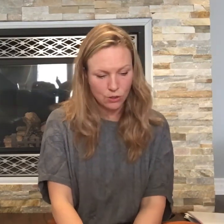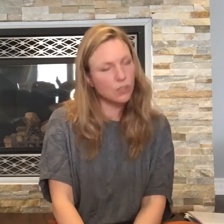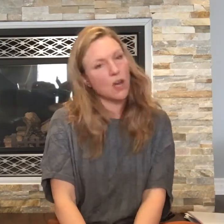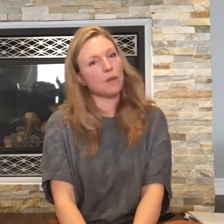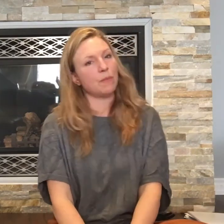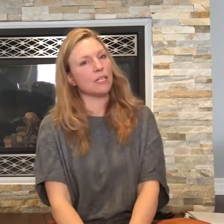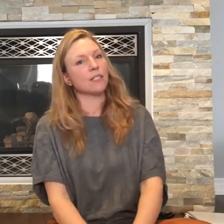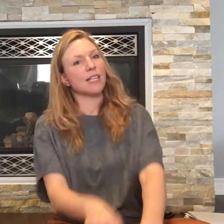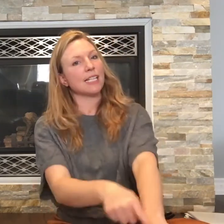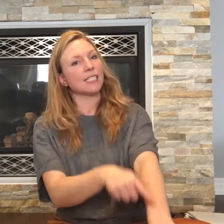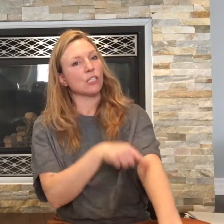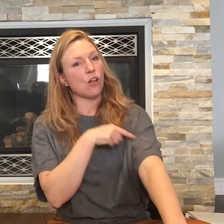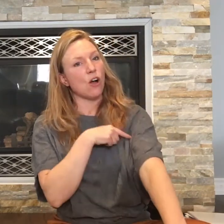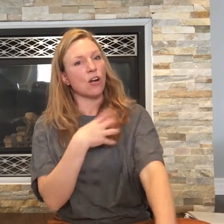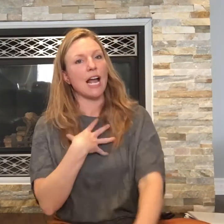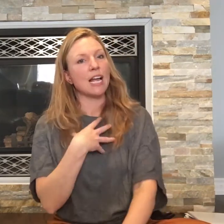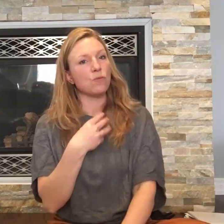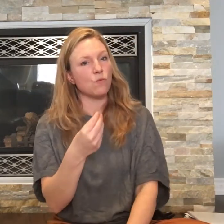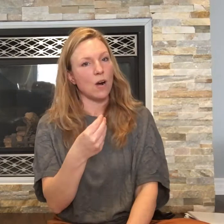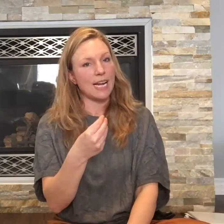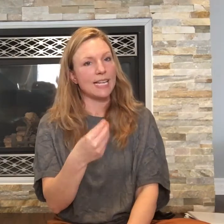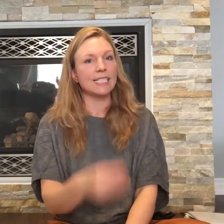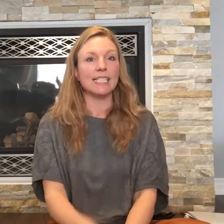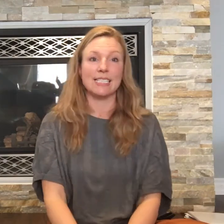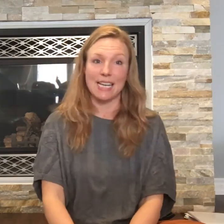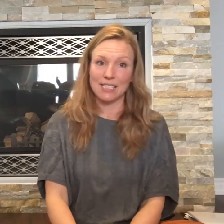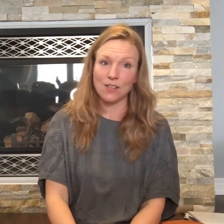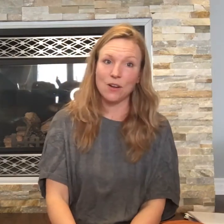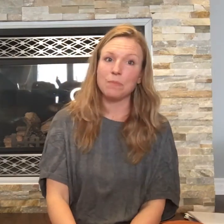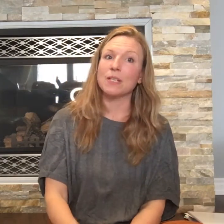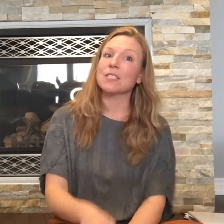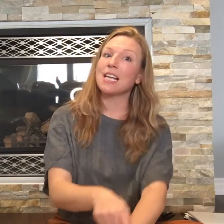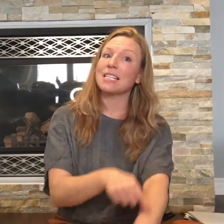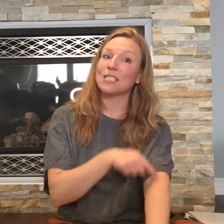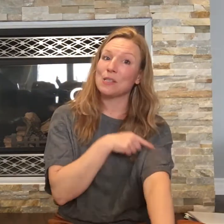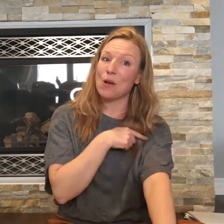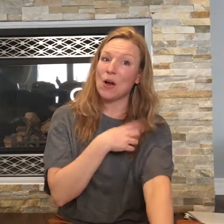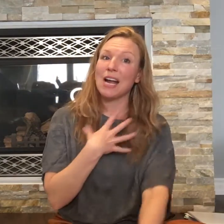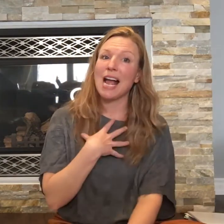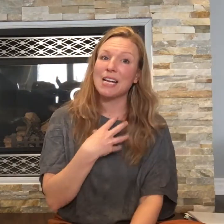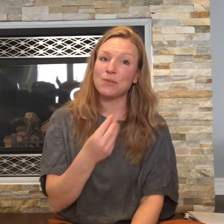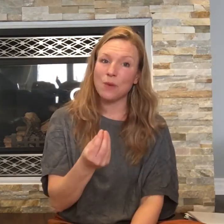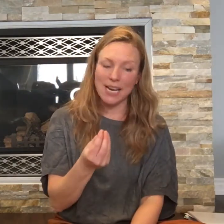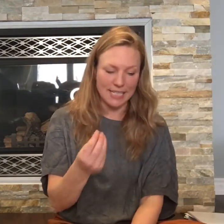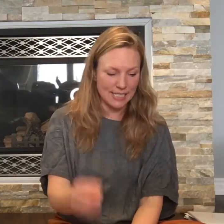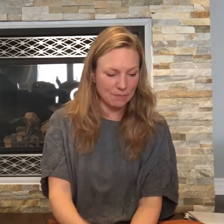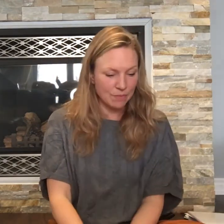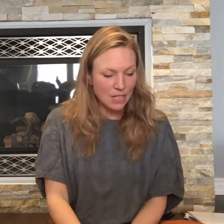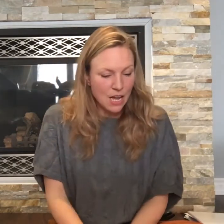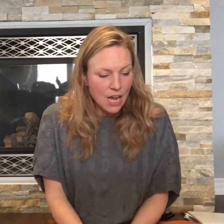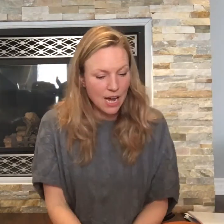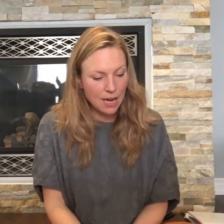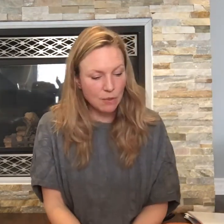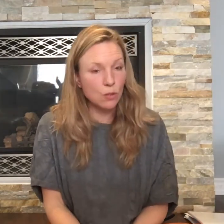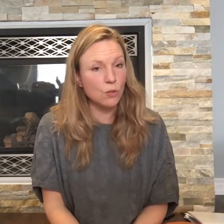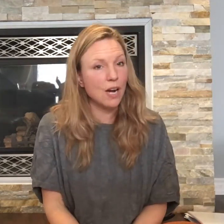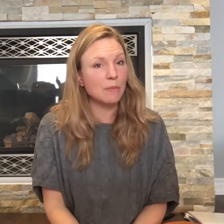Who's got a beard that's LONG and WHITE? Santa's got a beard that's LONG and WHITE. Who comes